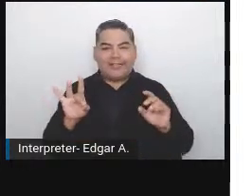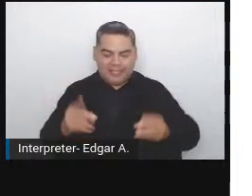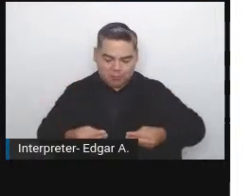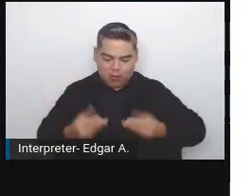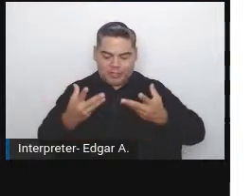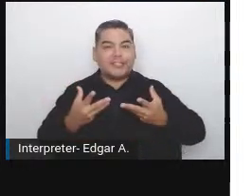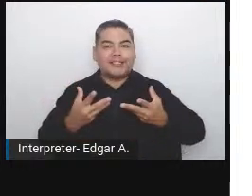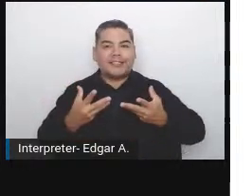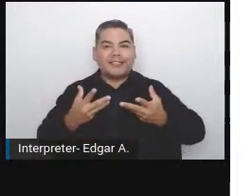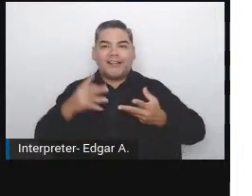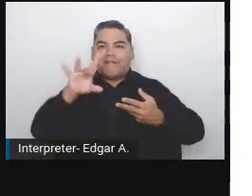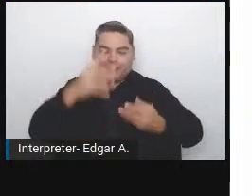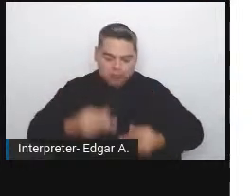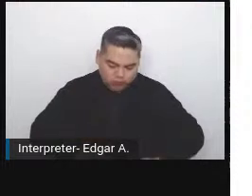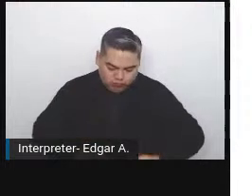inspiration and